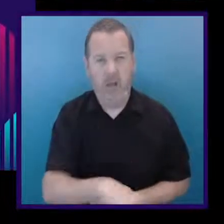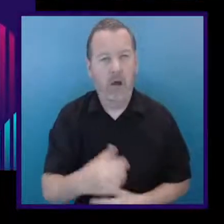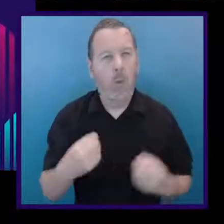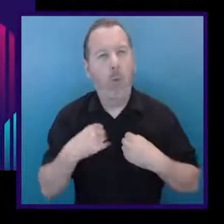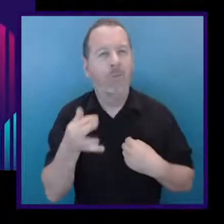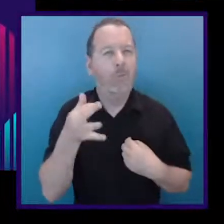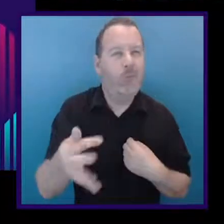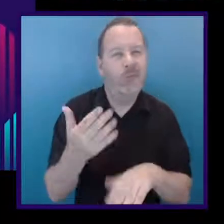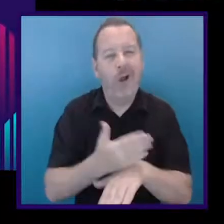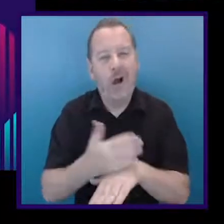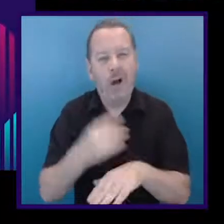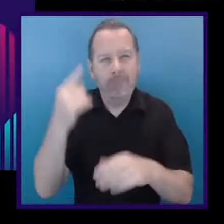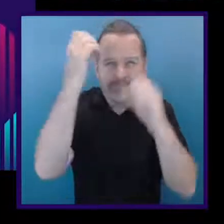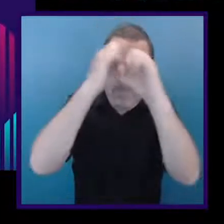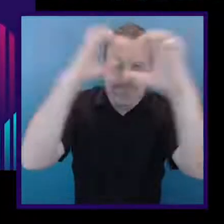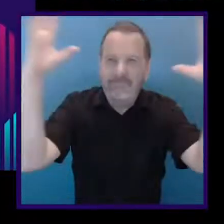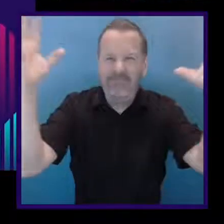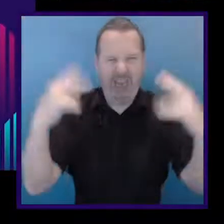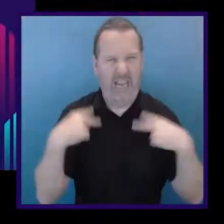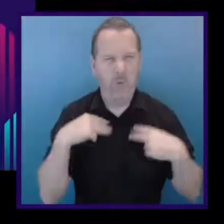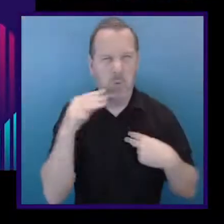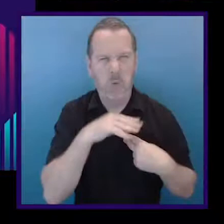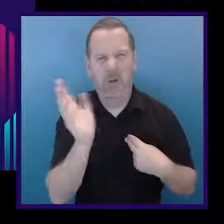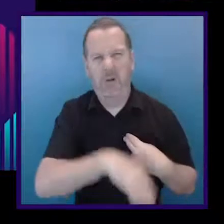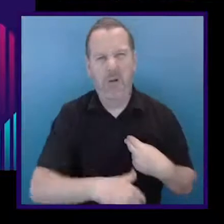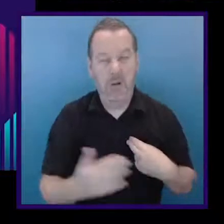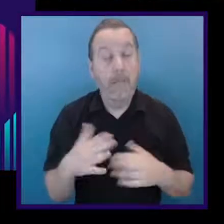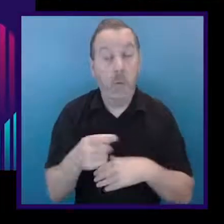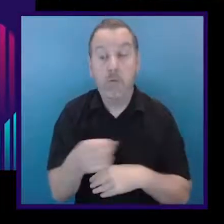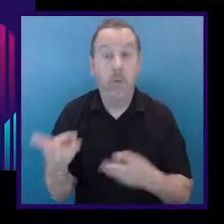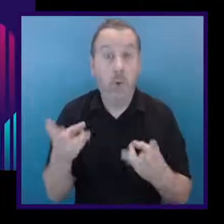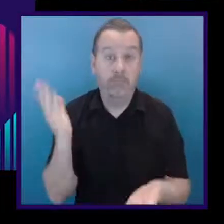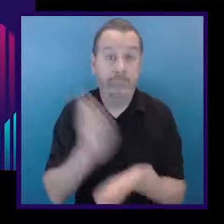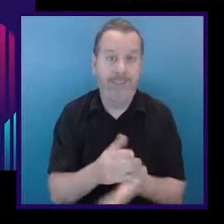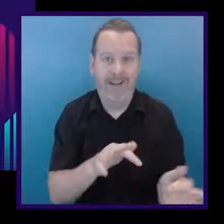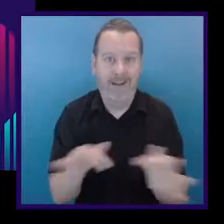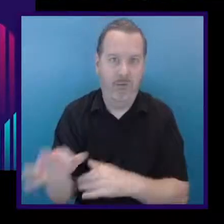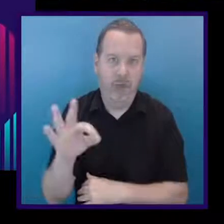And many of them do plan to stop at GCSE, even if they do go on to take a GCSE.